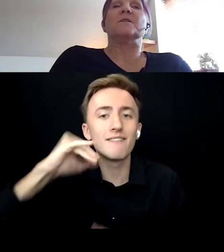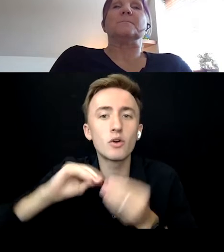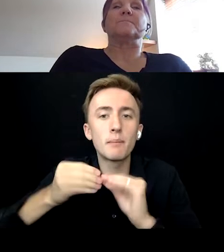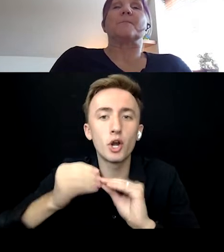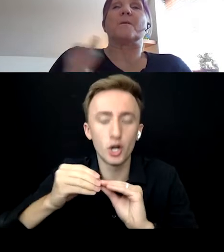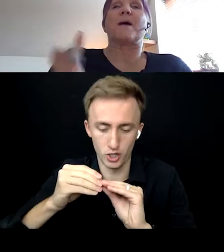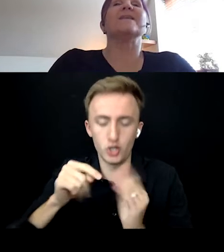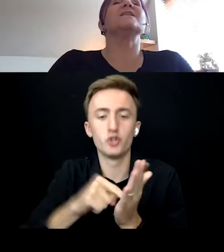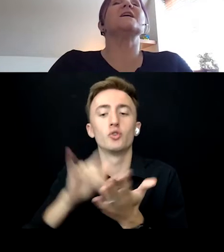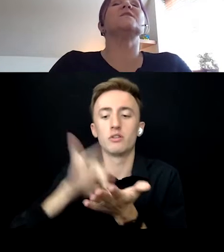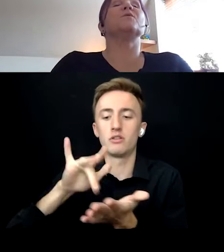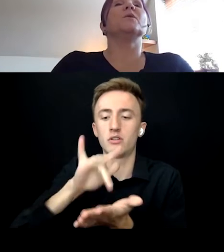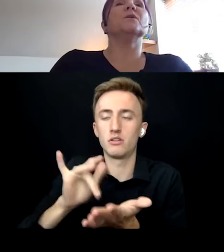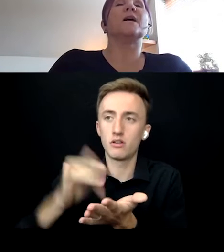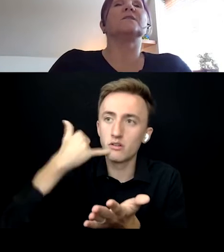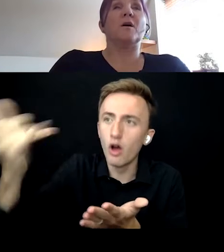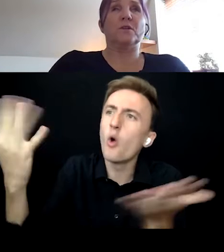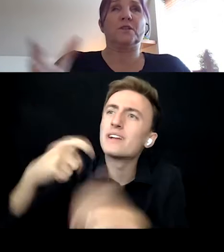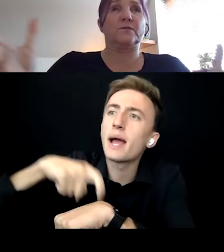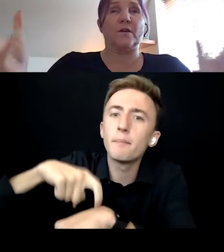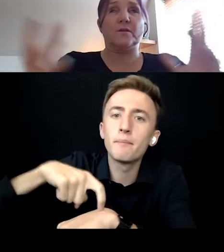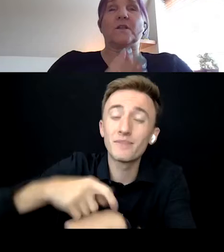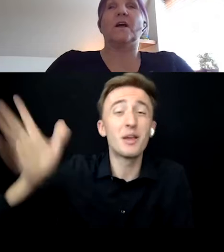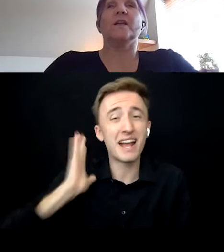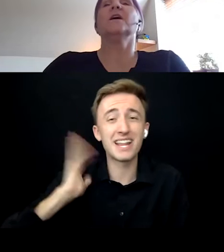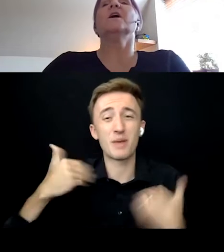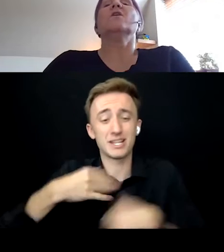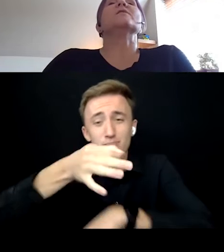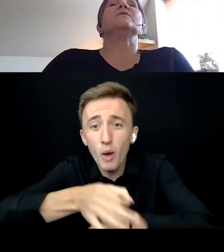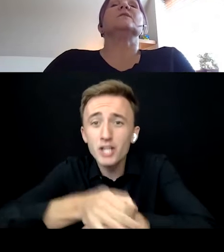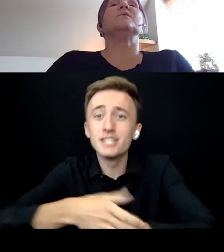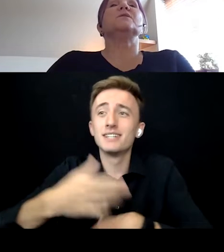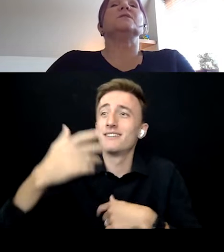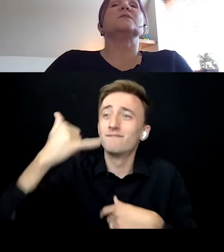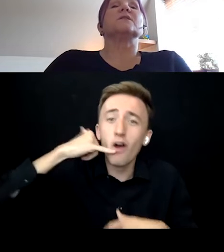was. Back in the days before we all had smart watches, phones and the like or even computers